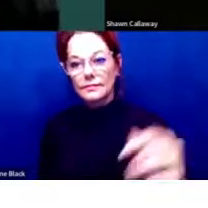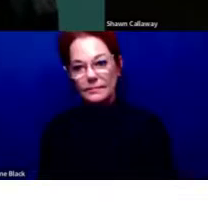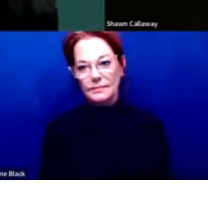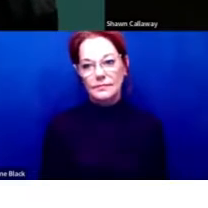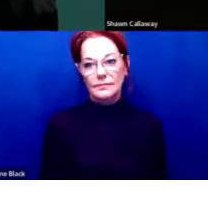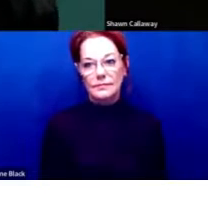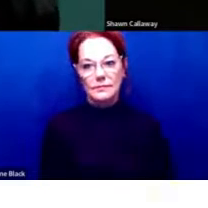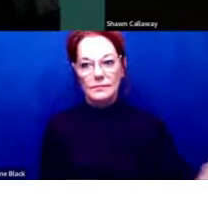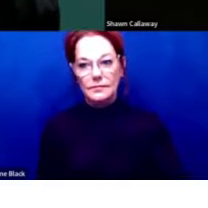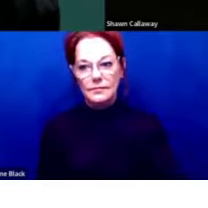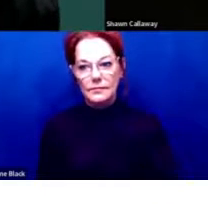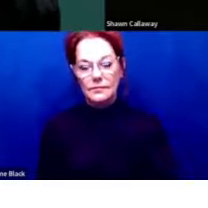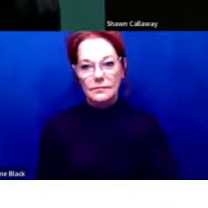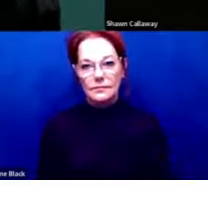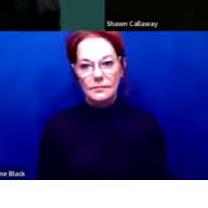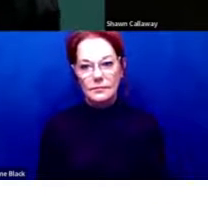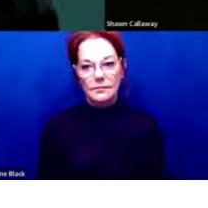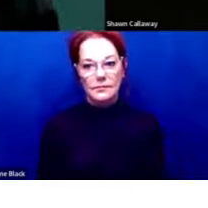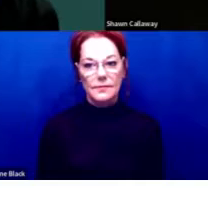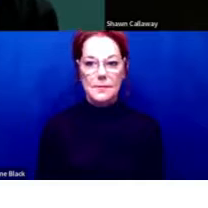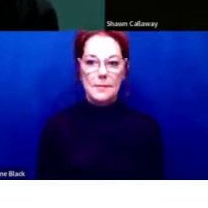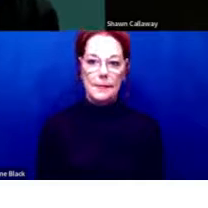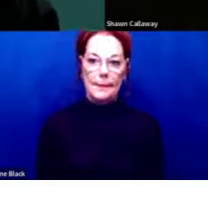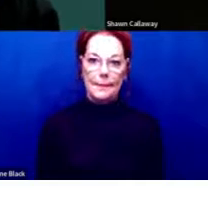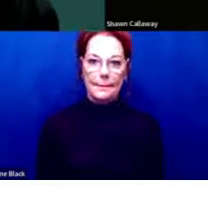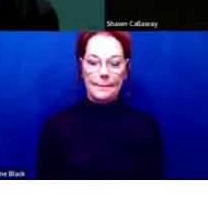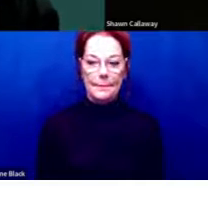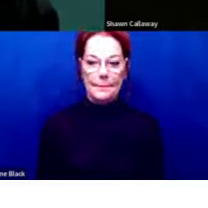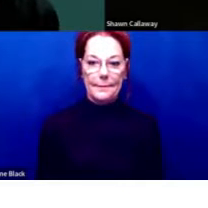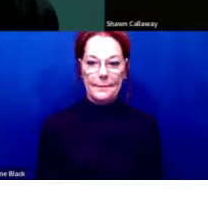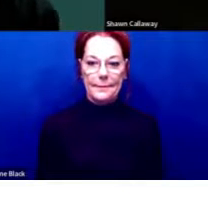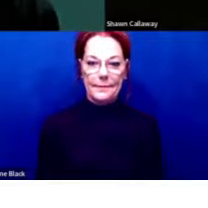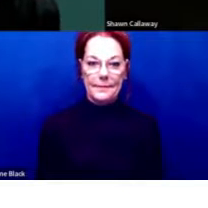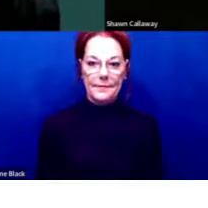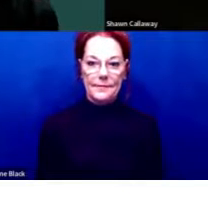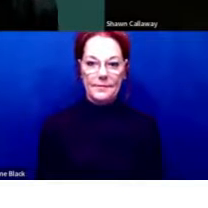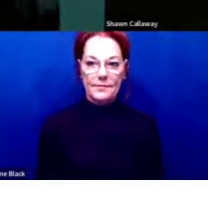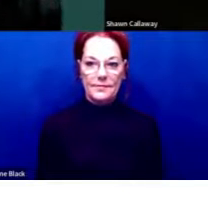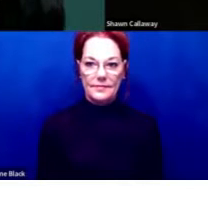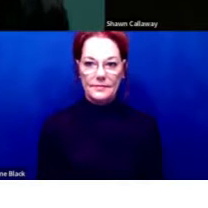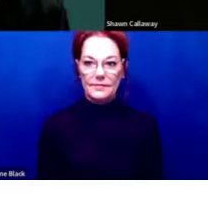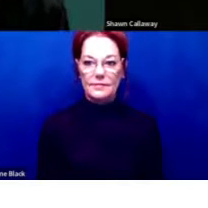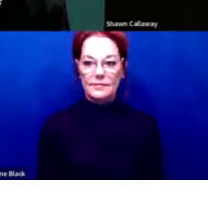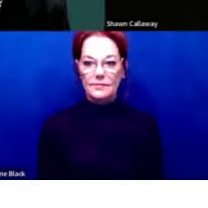(el icono del mundo). Una vez en el canal, por favor silencie el audio original. This live